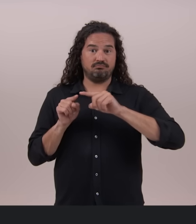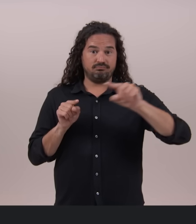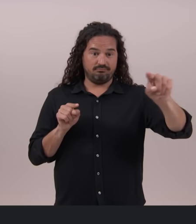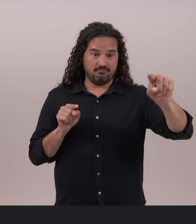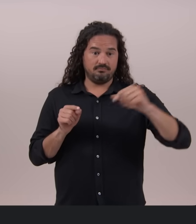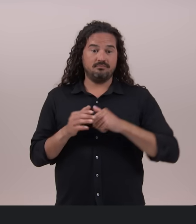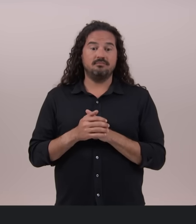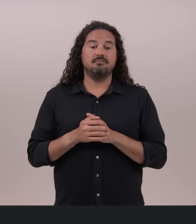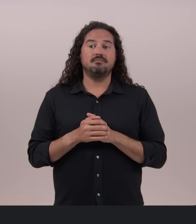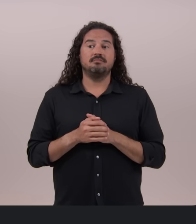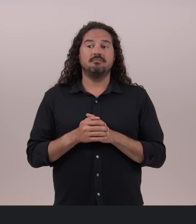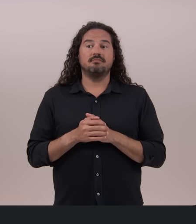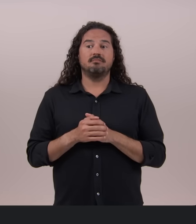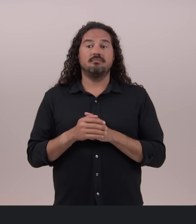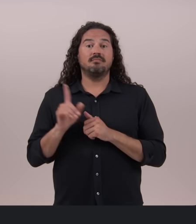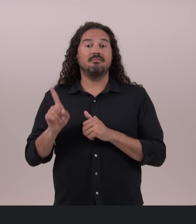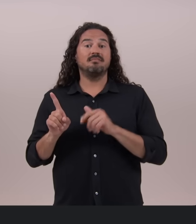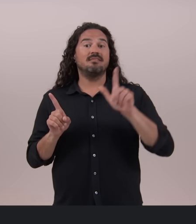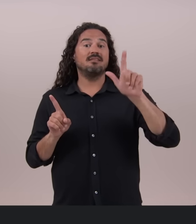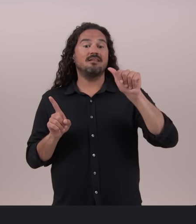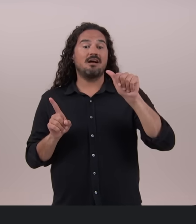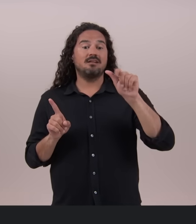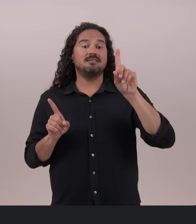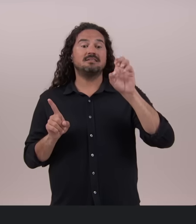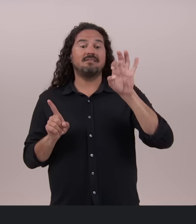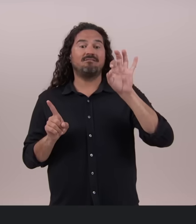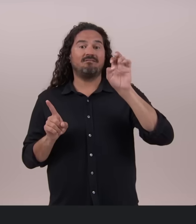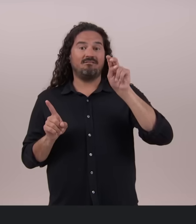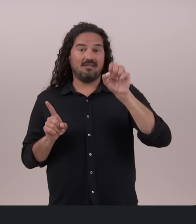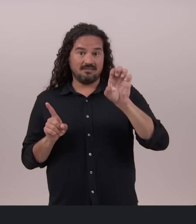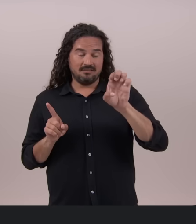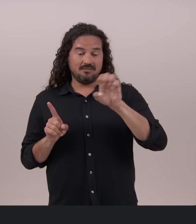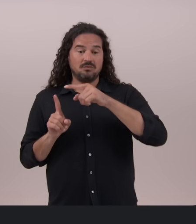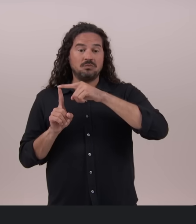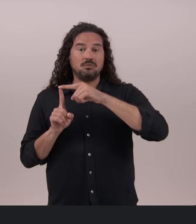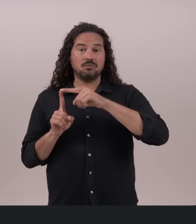We go from La Defense to Les Sablons.